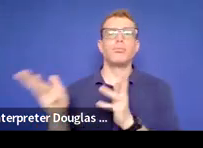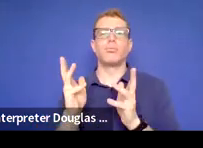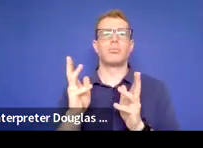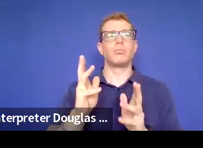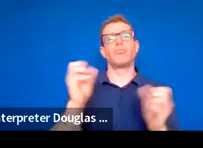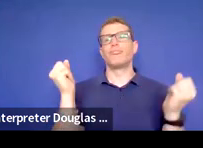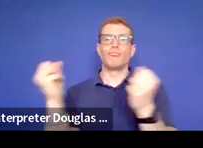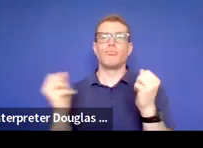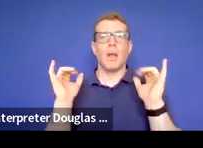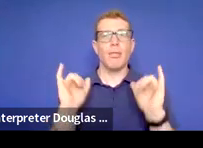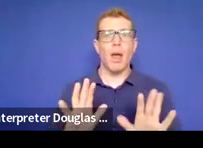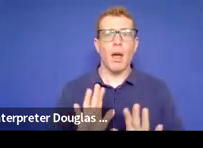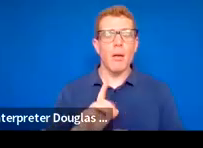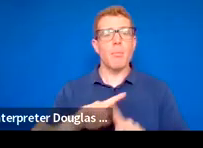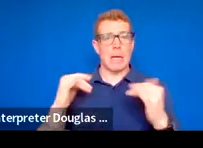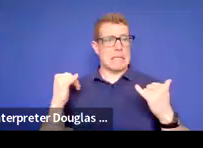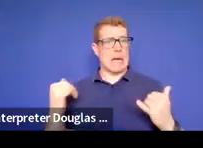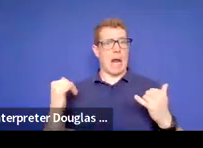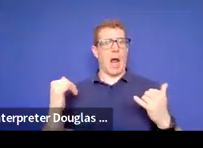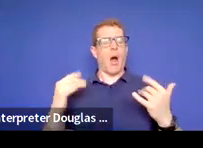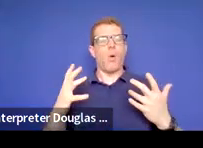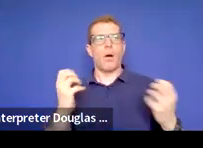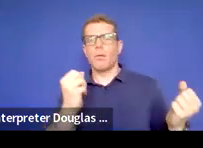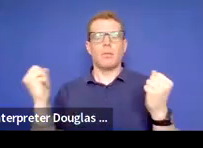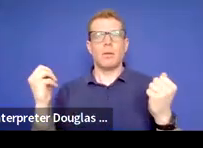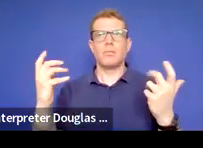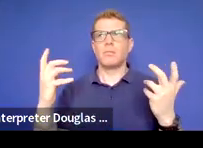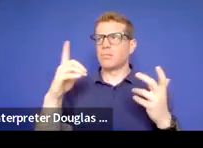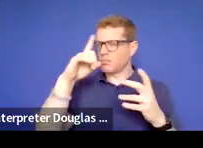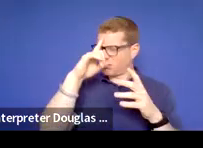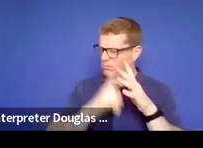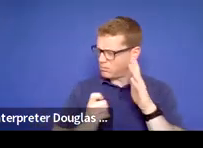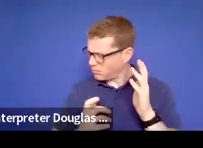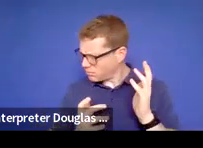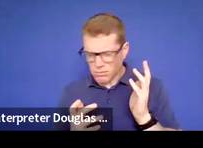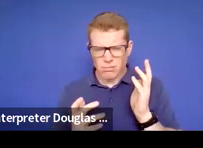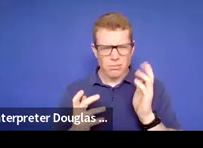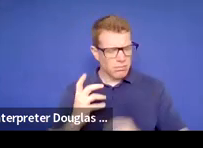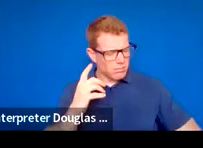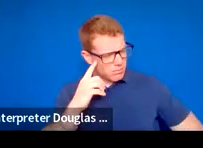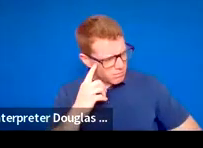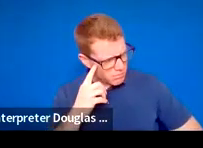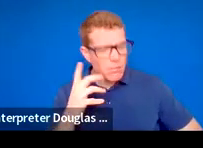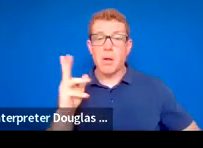But when they still don't come people are clueing you in, that's that's a red flag to go see a doctor.